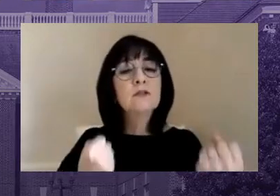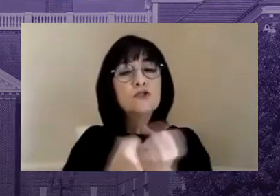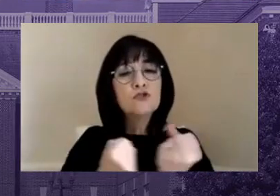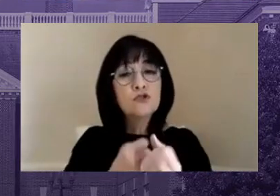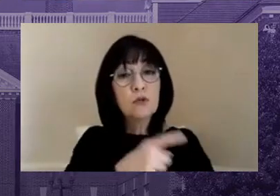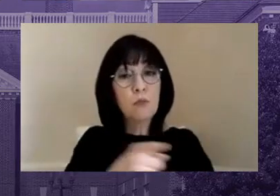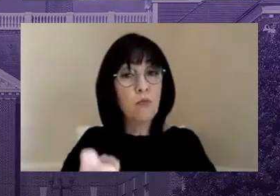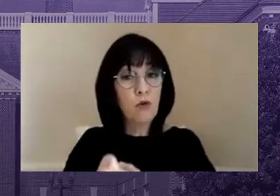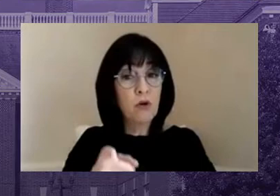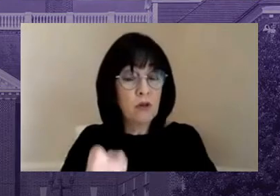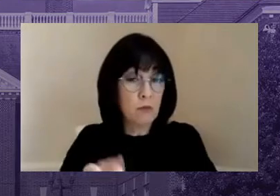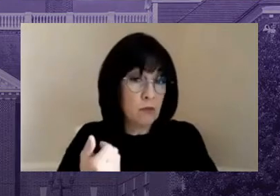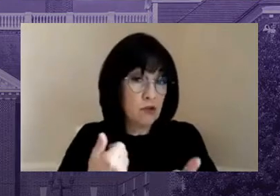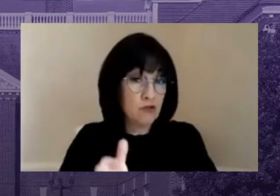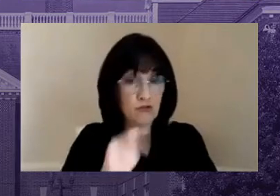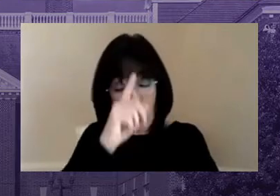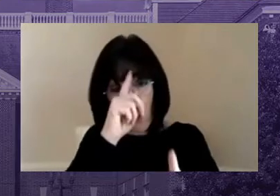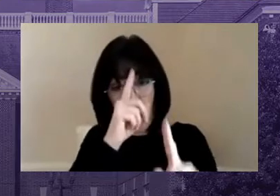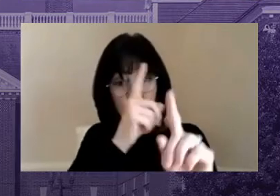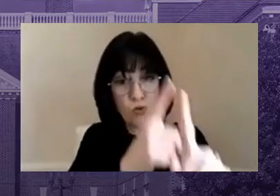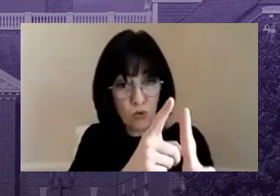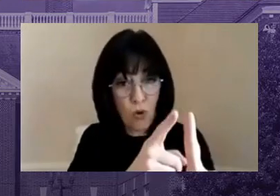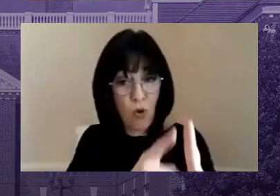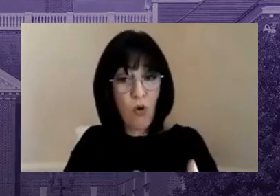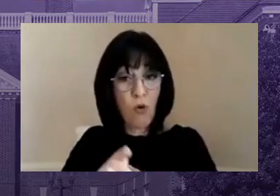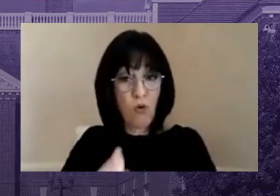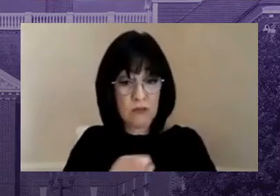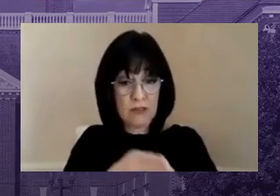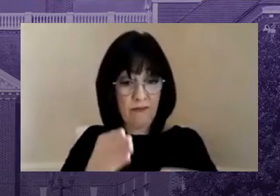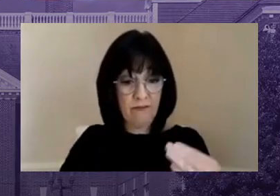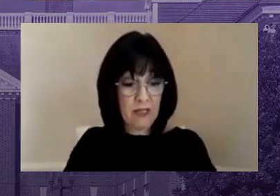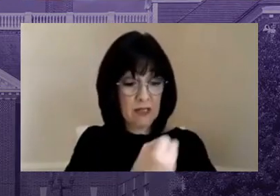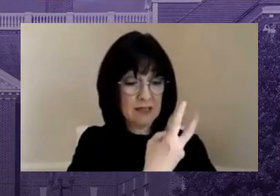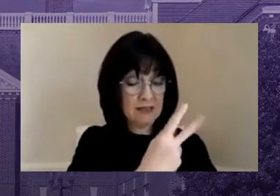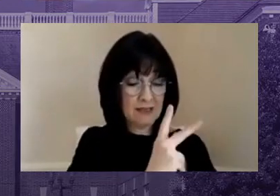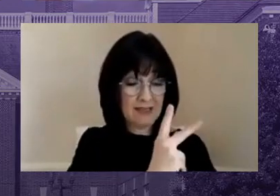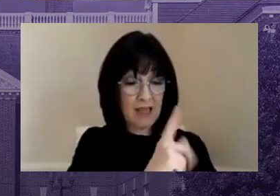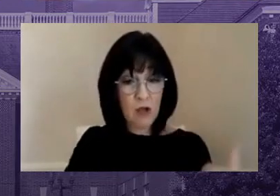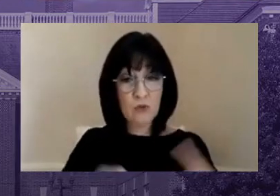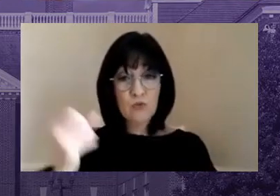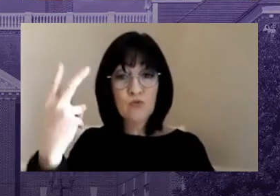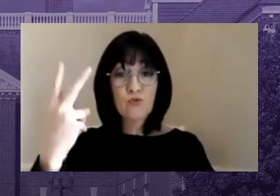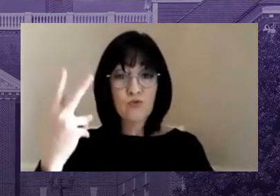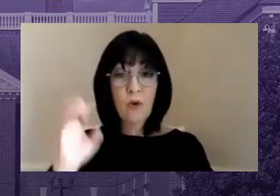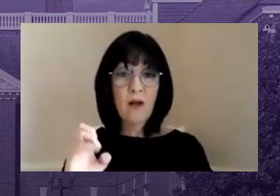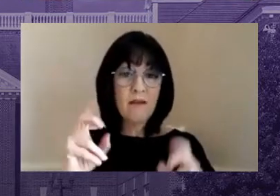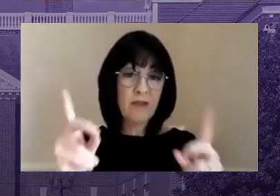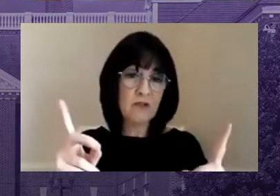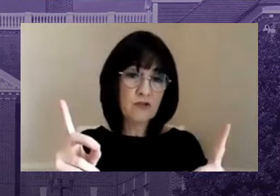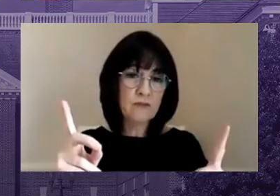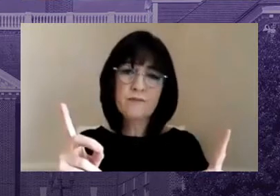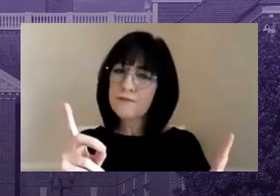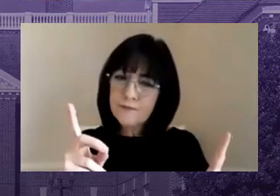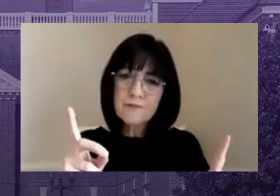achieve once they complete their k12 education. We also recognize the challenges the social emotional